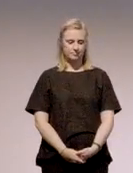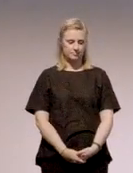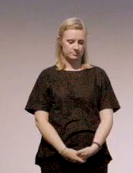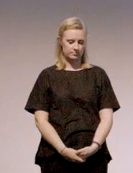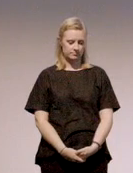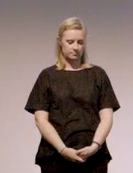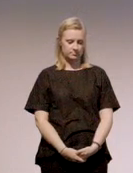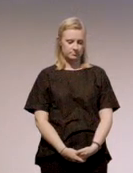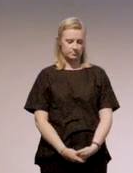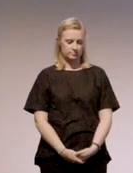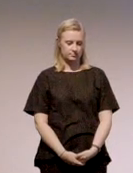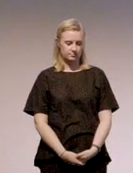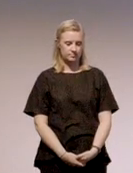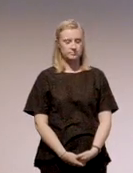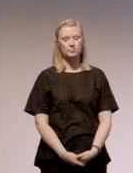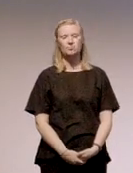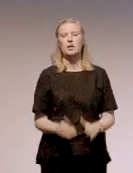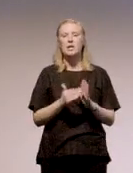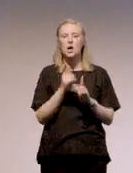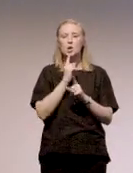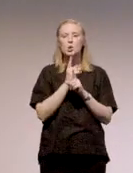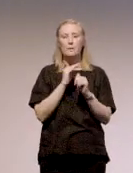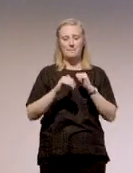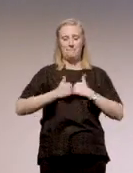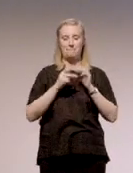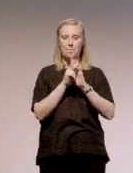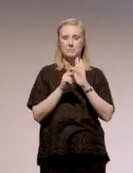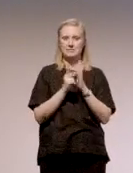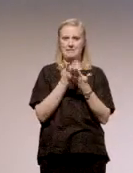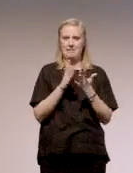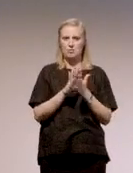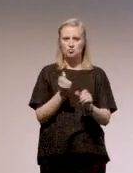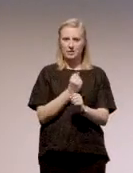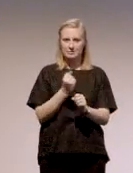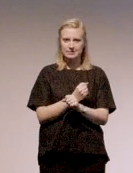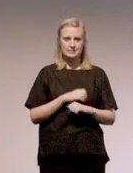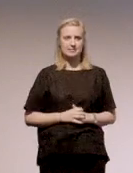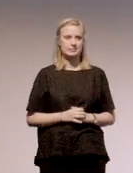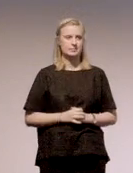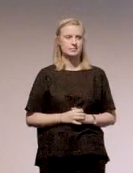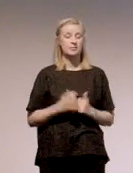For few minutes just to talk through how we got our policy created because there are lots and lots of people with lots of different lived